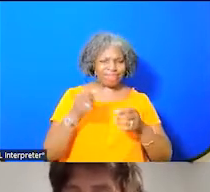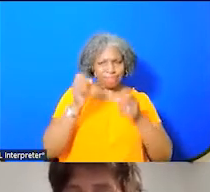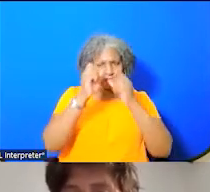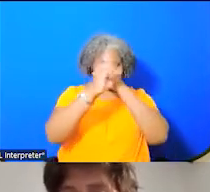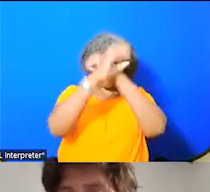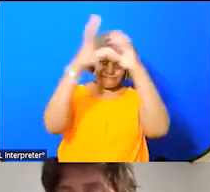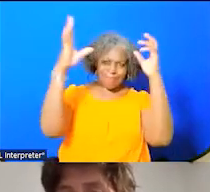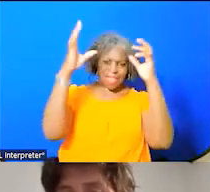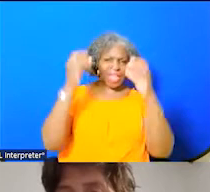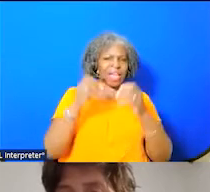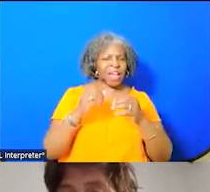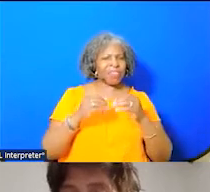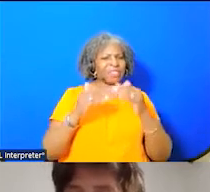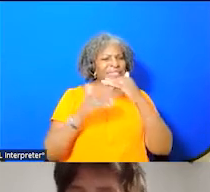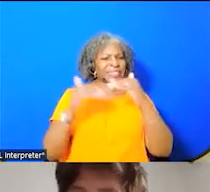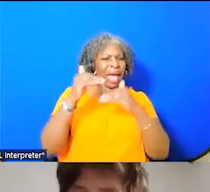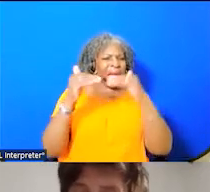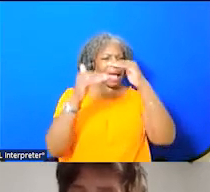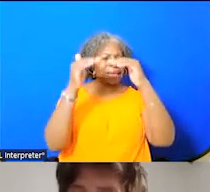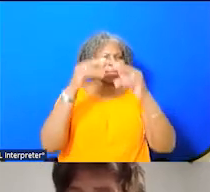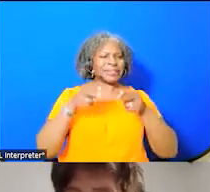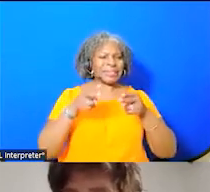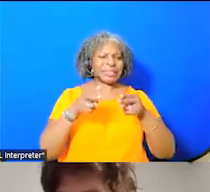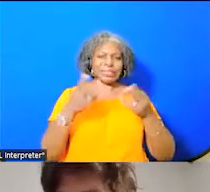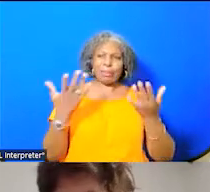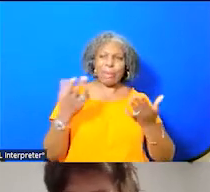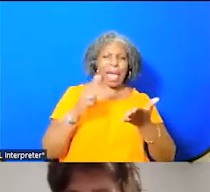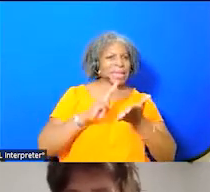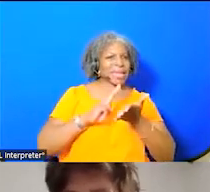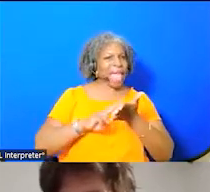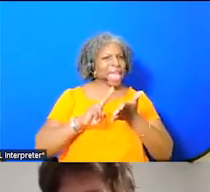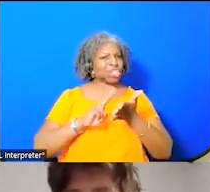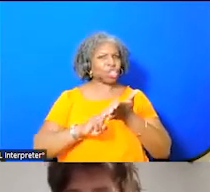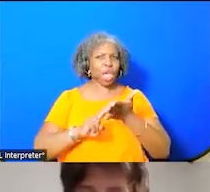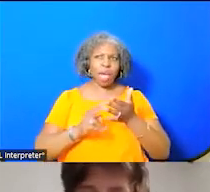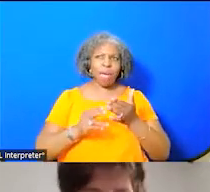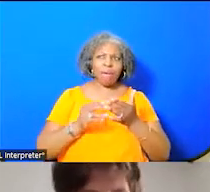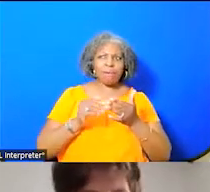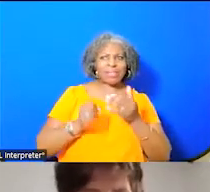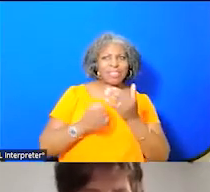how nature builds on top of each other. Nature doesn't just - different species